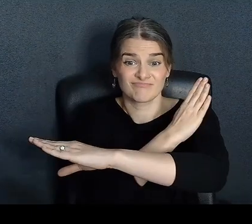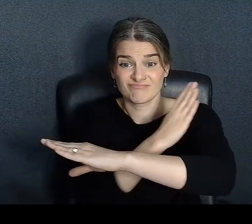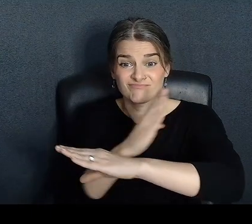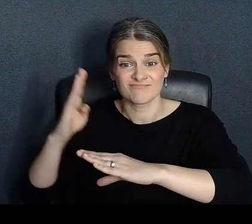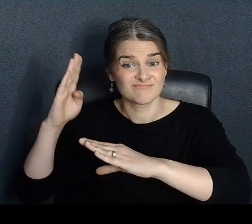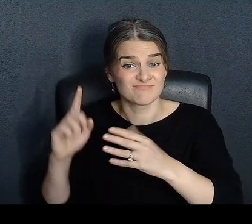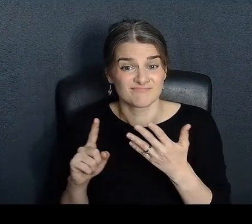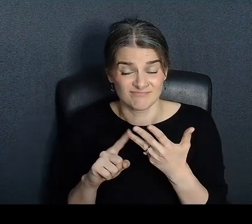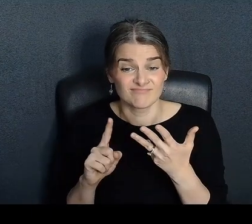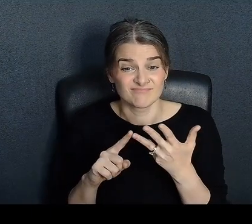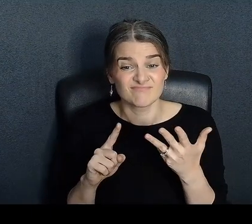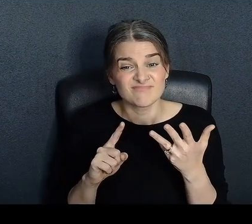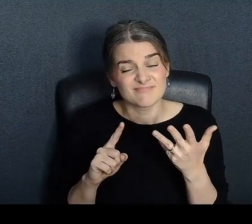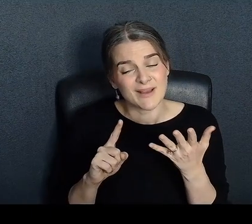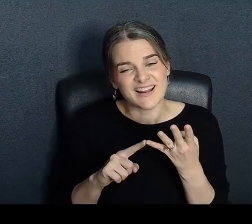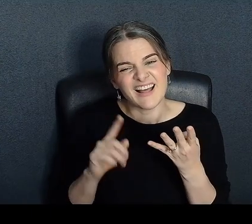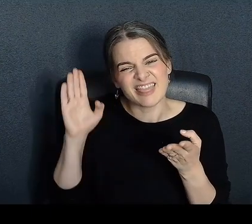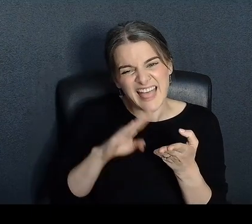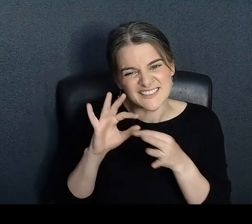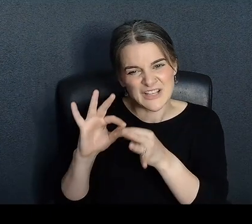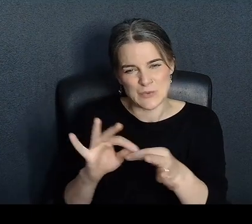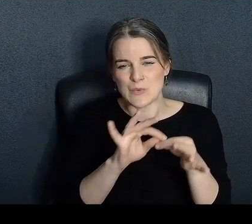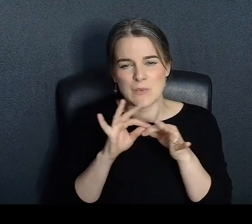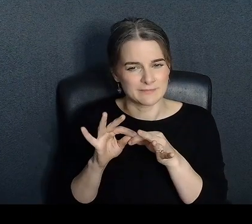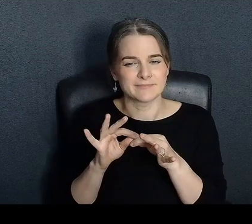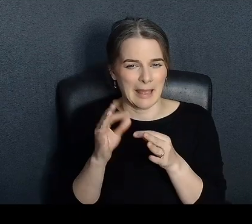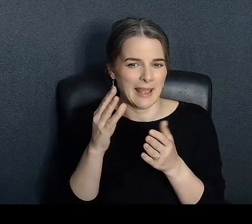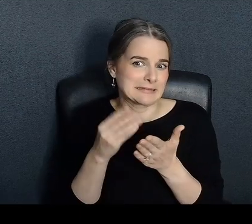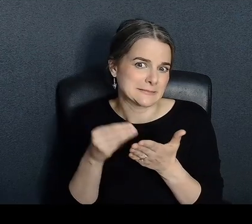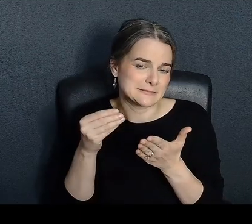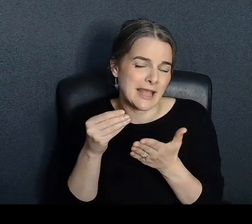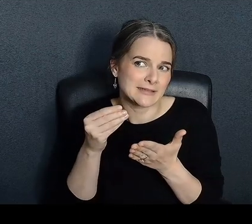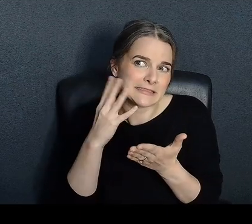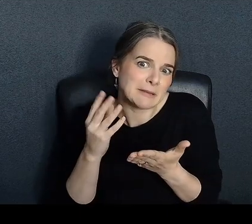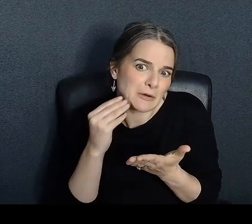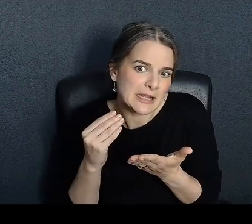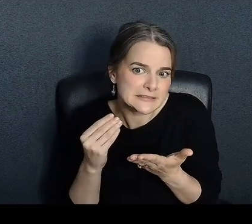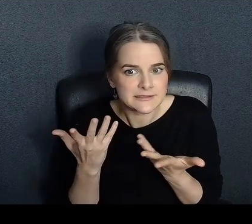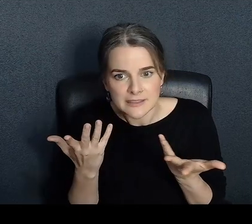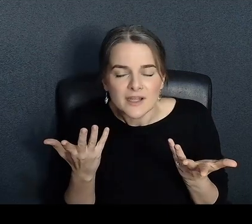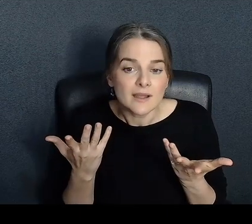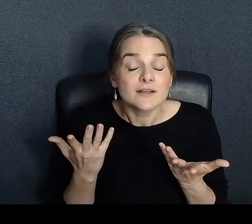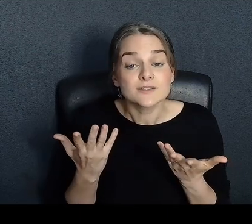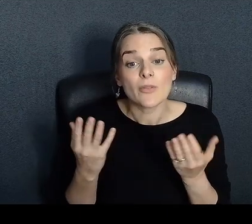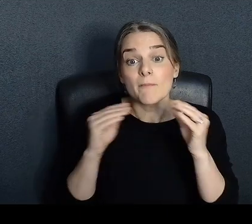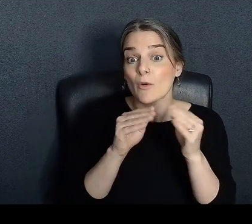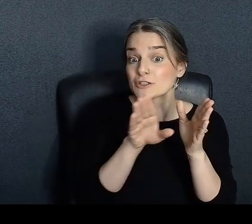So sometimes those cheaper or less expensive devices,